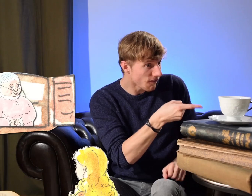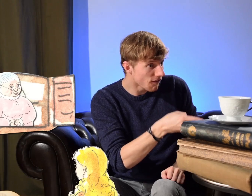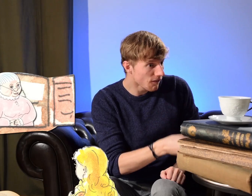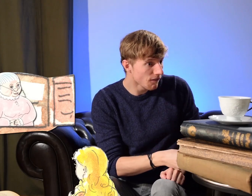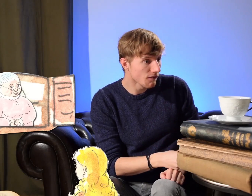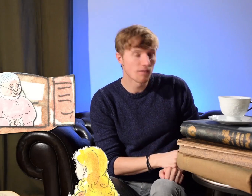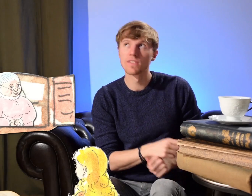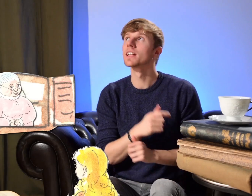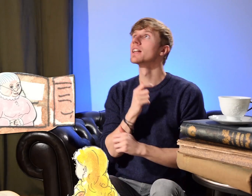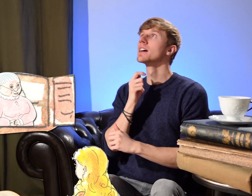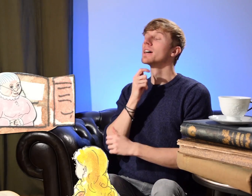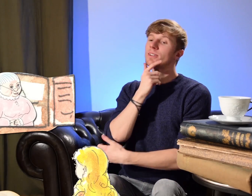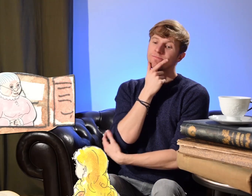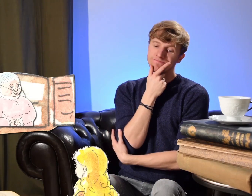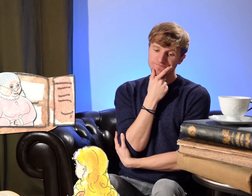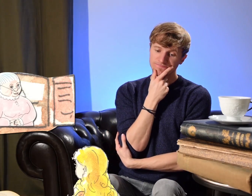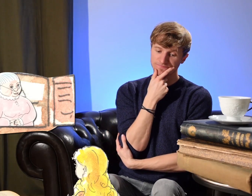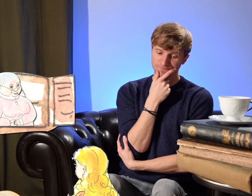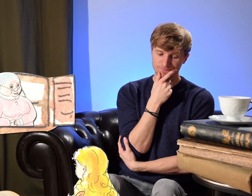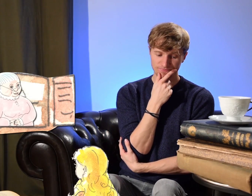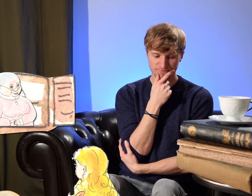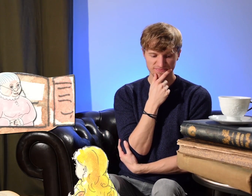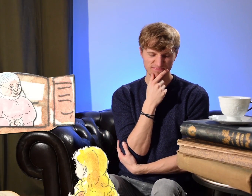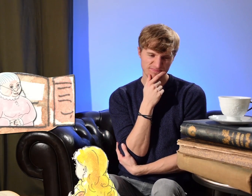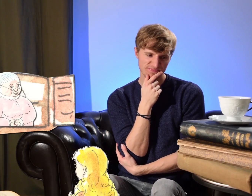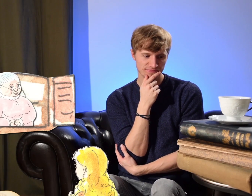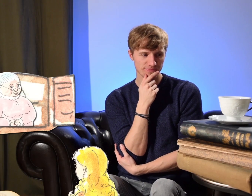"Can you do that?"